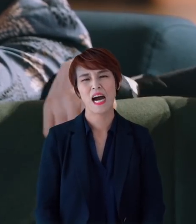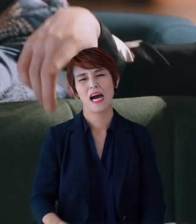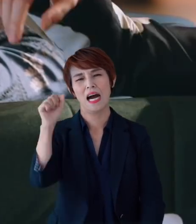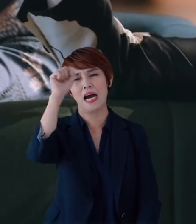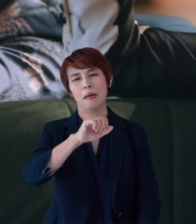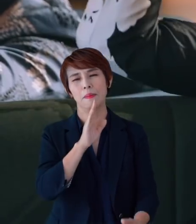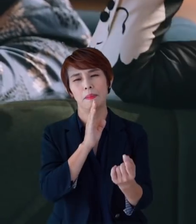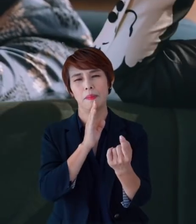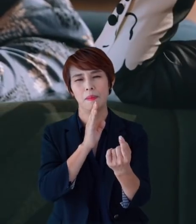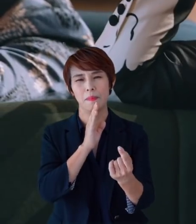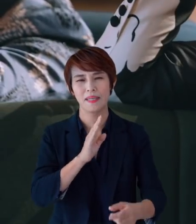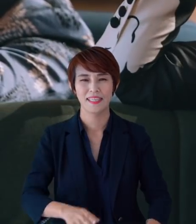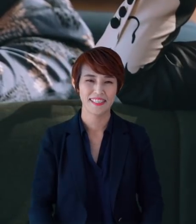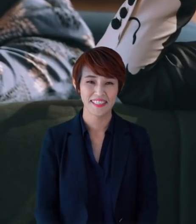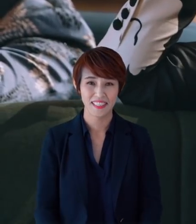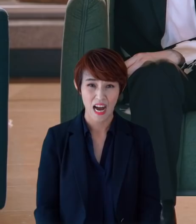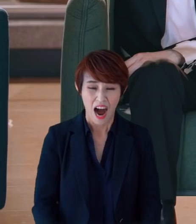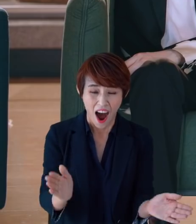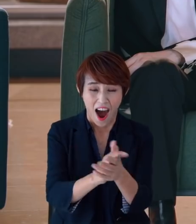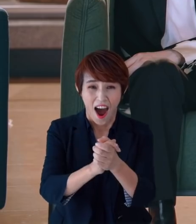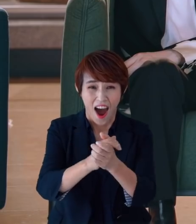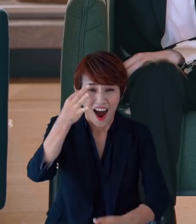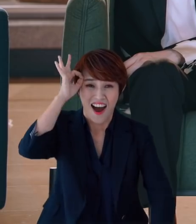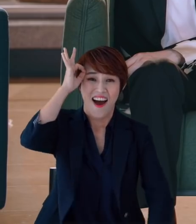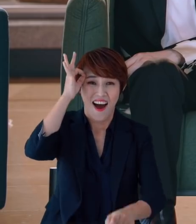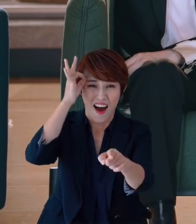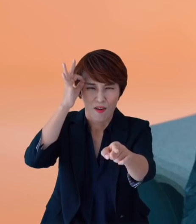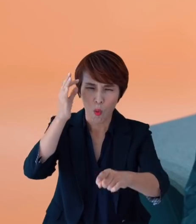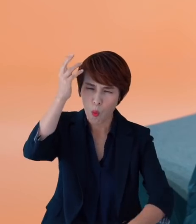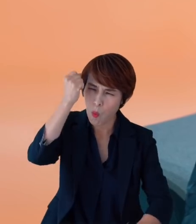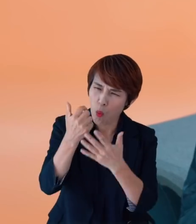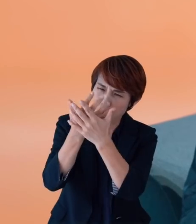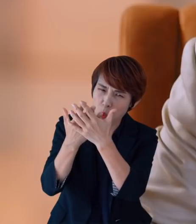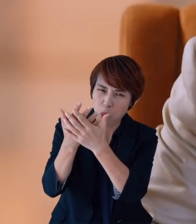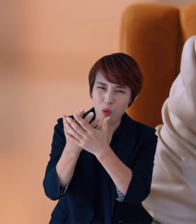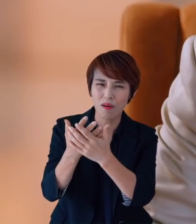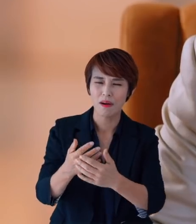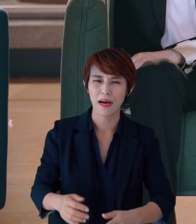Ah, this one... I - Jung Kook: I remember! Jin: Why can’t I remember... This one isn’t that old.